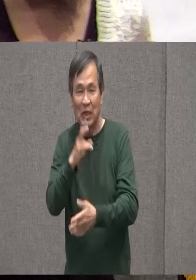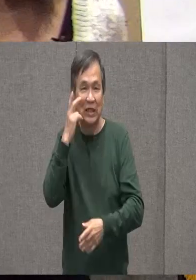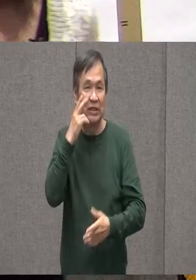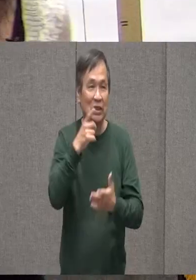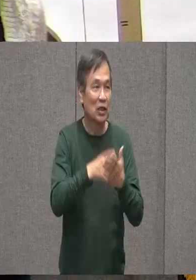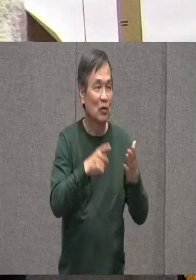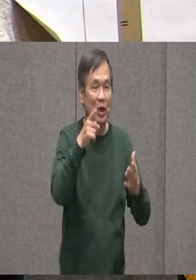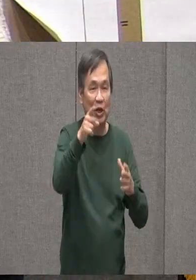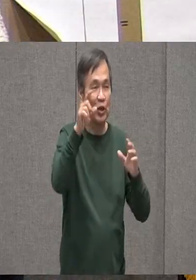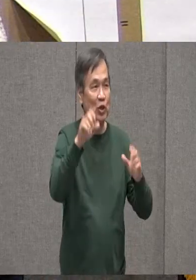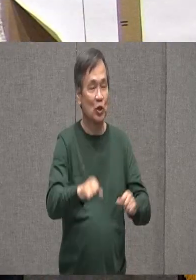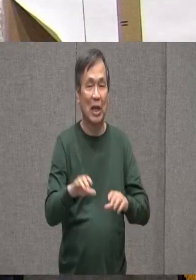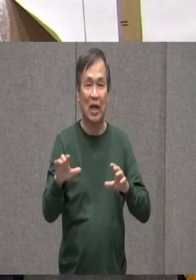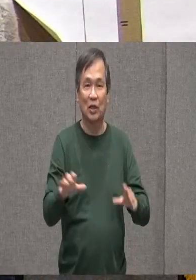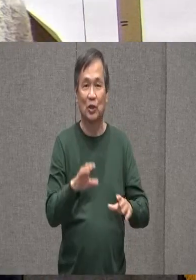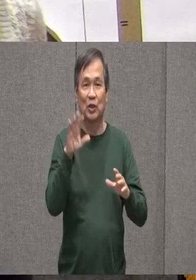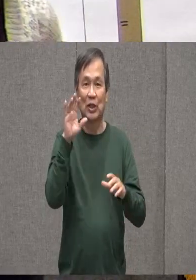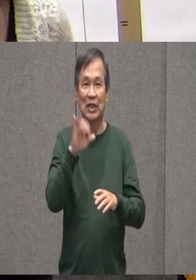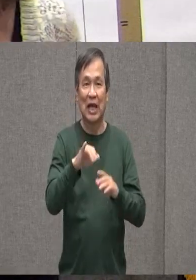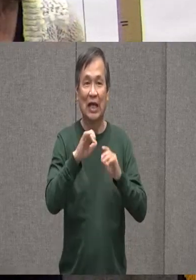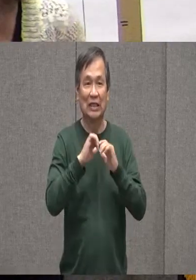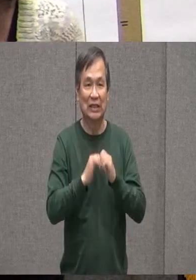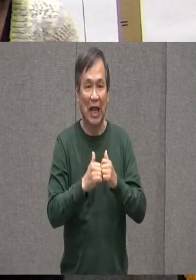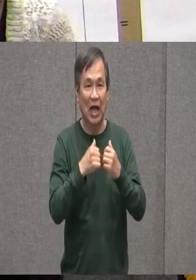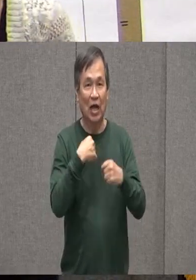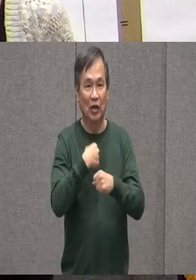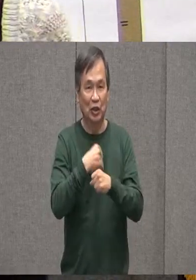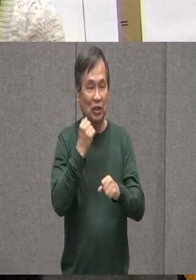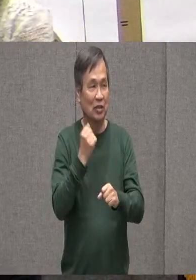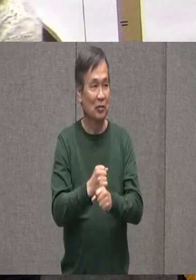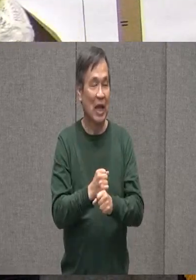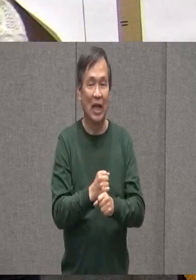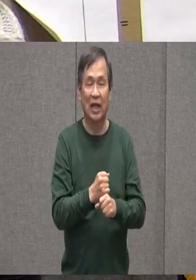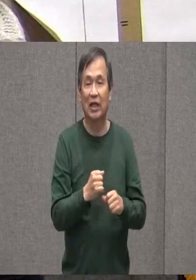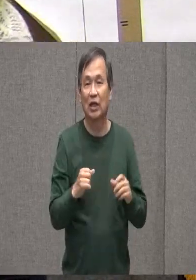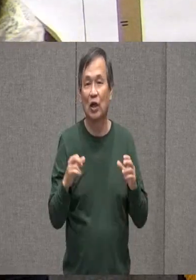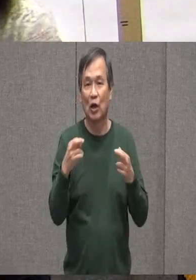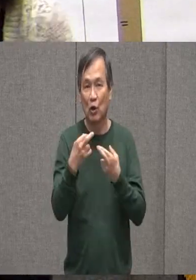So that is how you can make little paper rooms and little paper pop-ups.